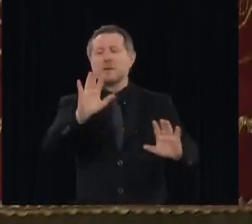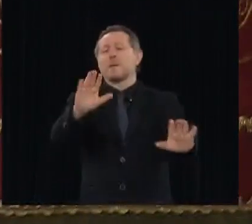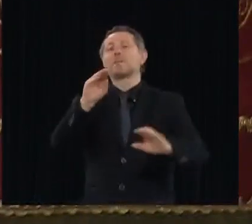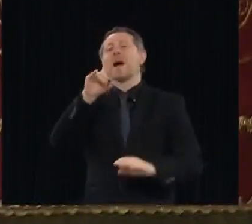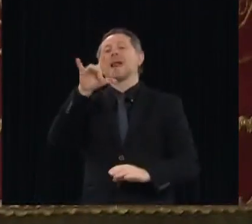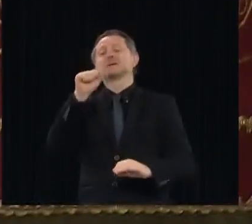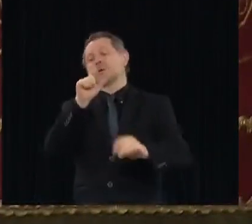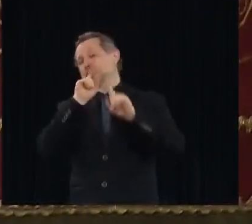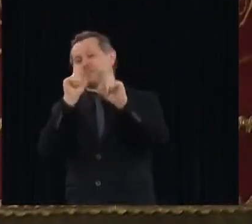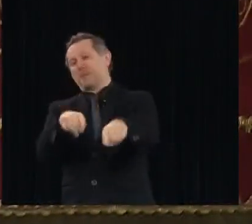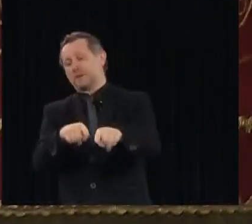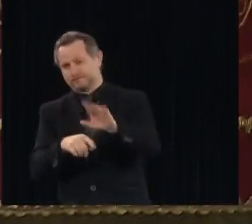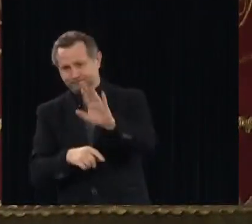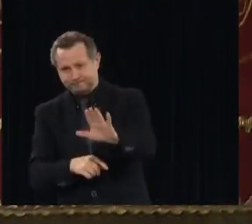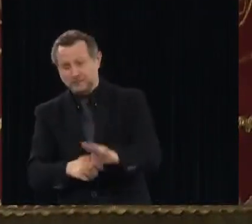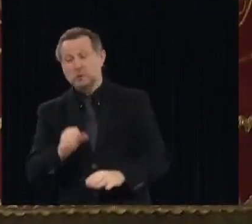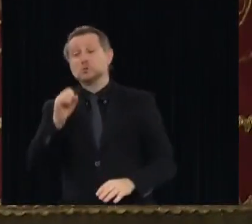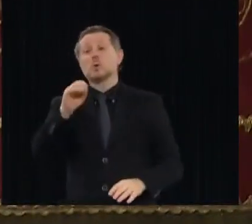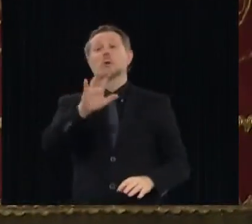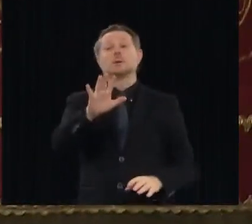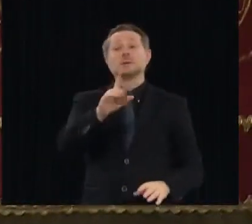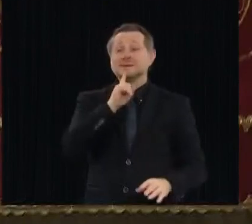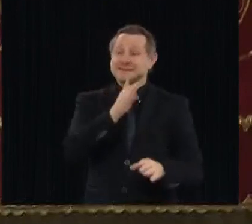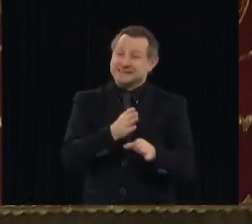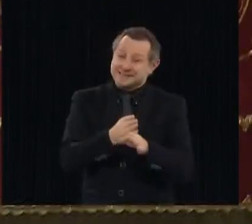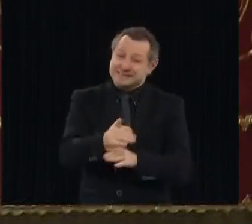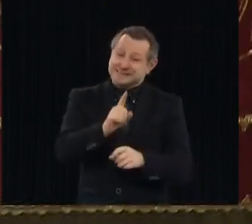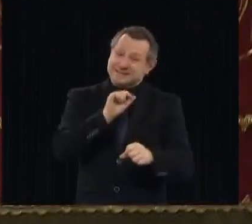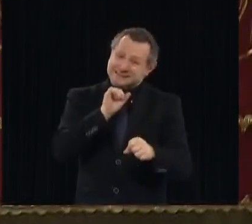35,000 OF THE DAY.